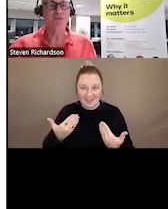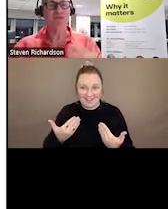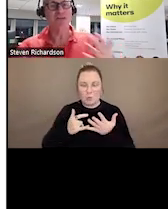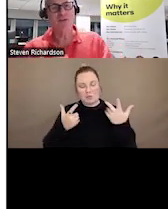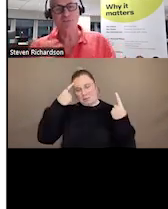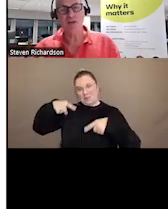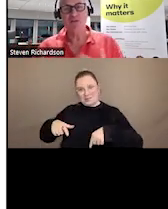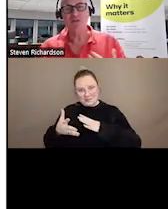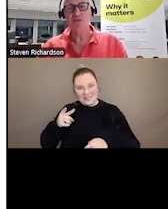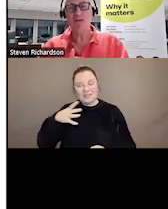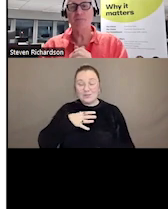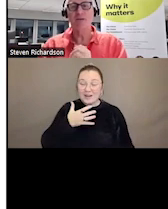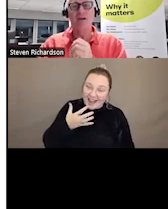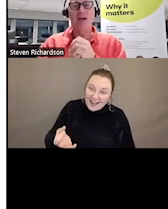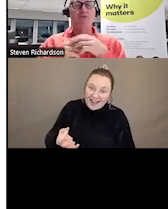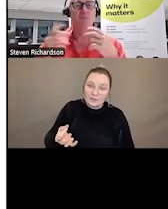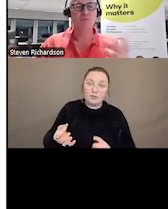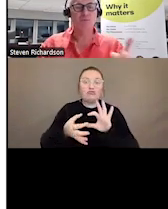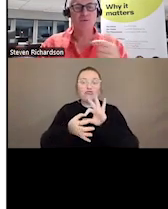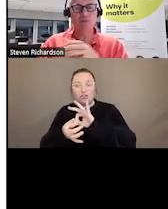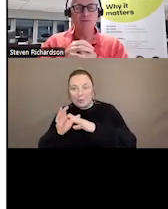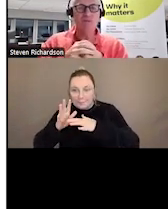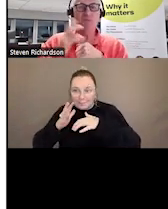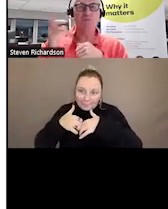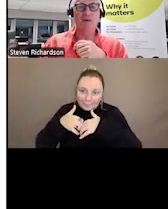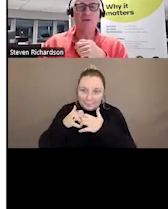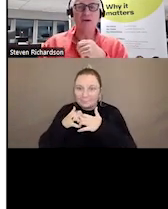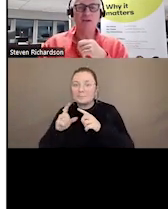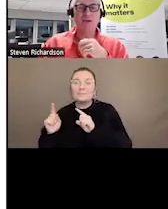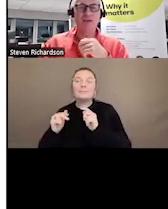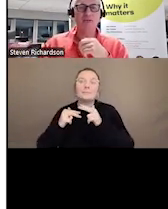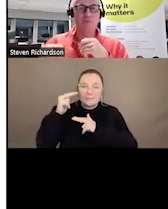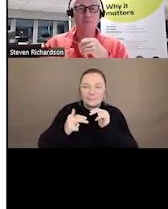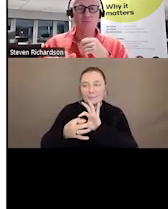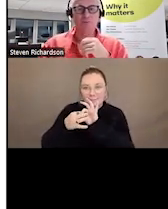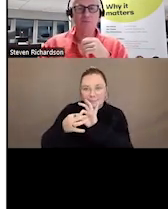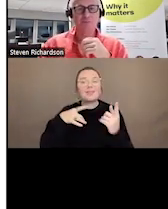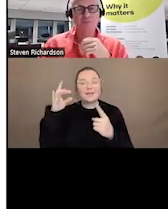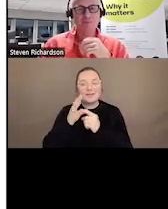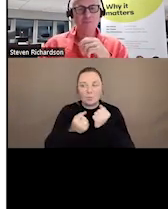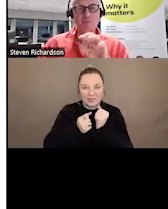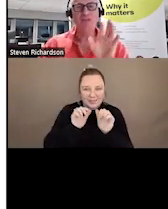have to set the relationships up and build those relationships with other key supporters.